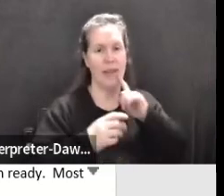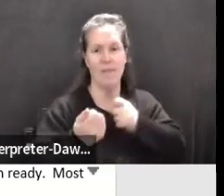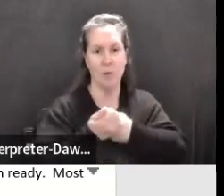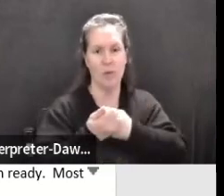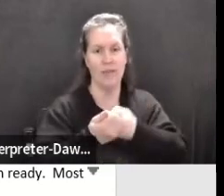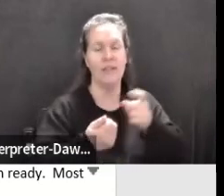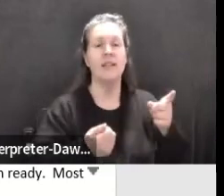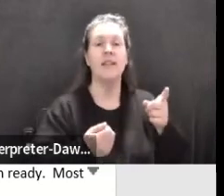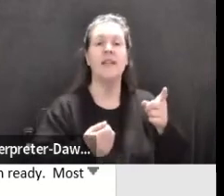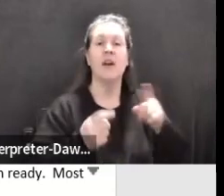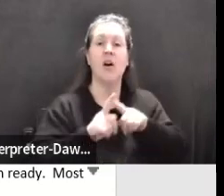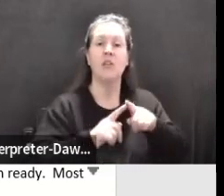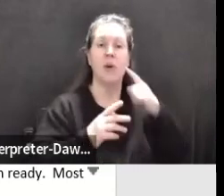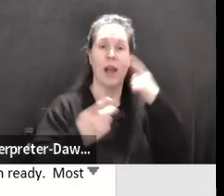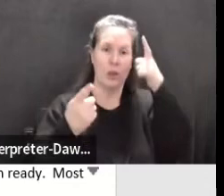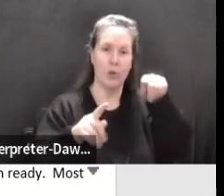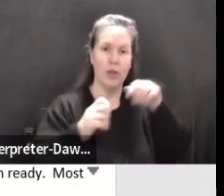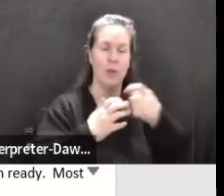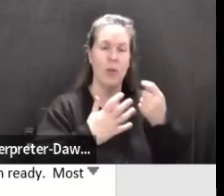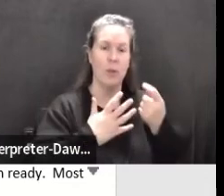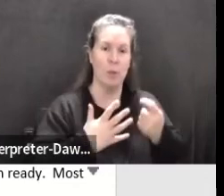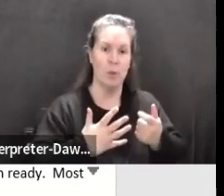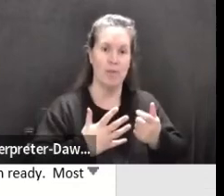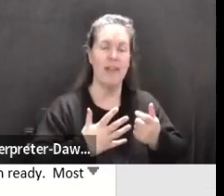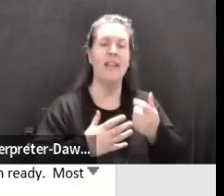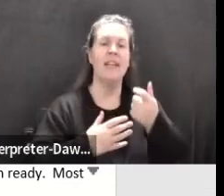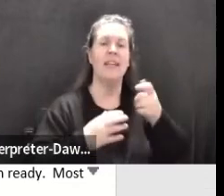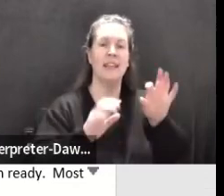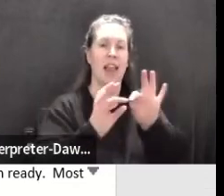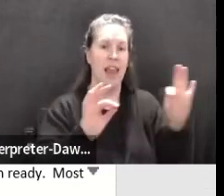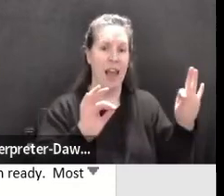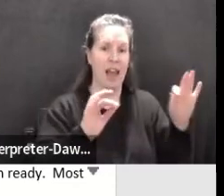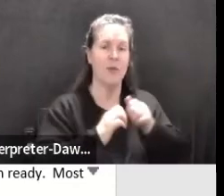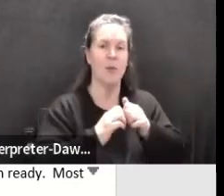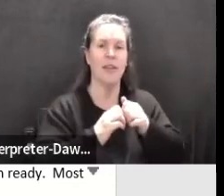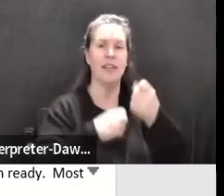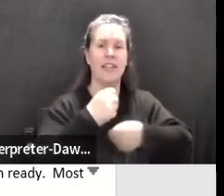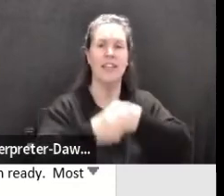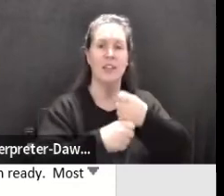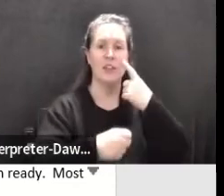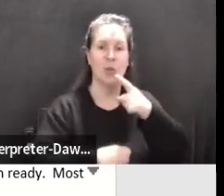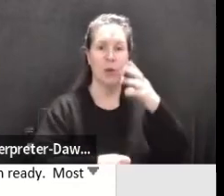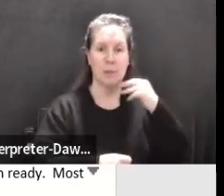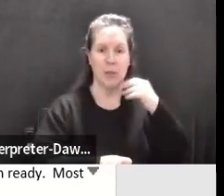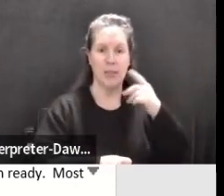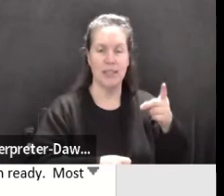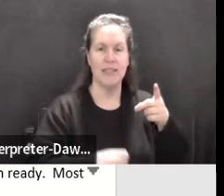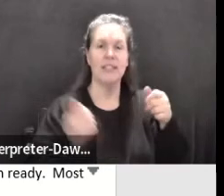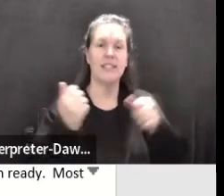about removing the years of experience. Sorry, I can't talk there. And in subsection three,